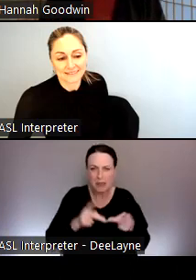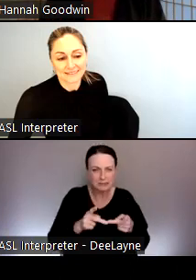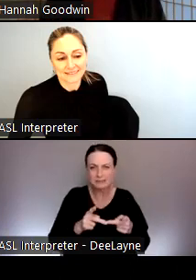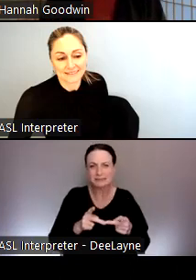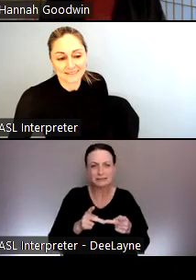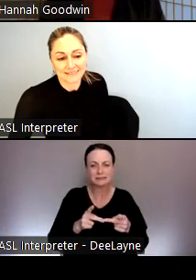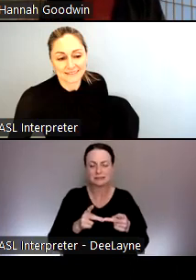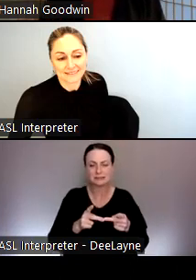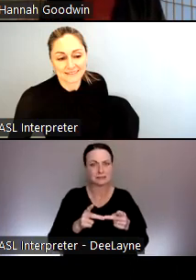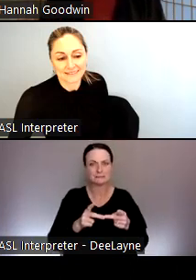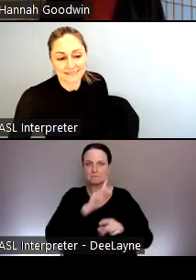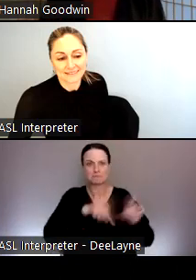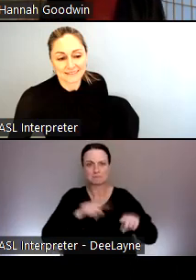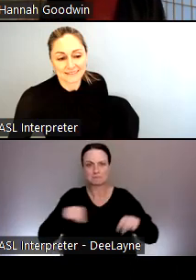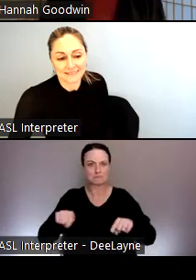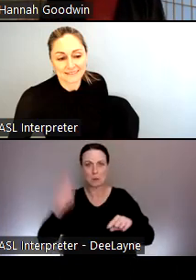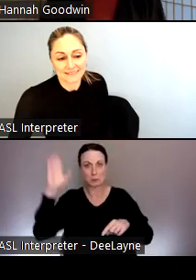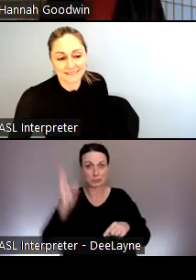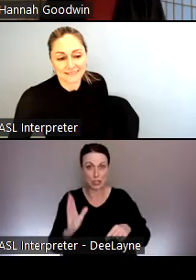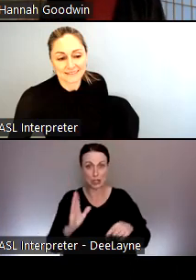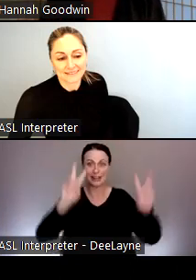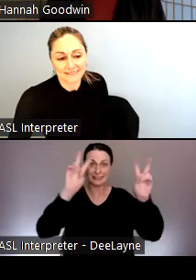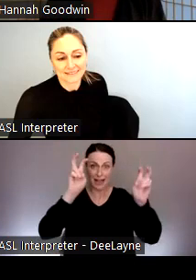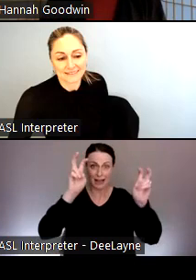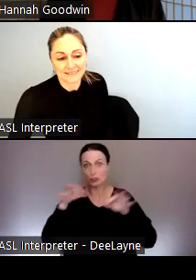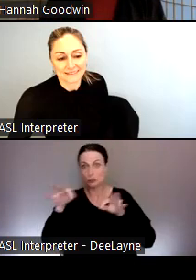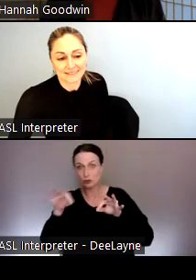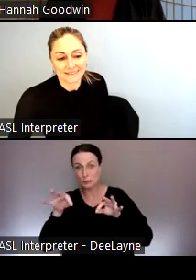That the title and the description are quite clear,